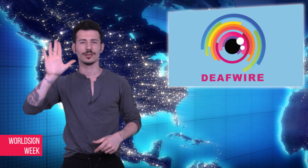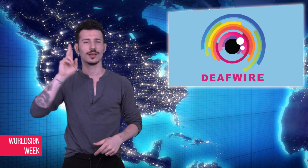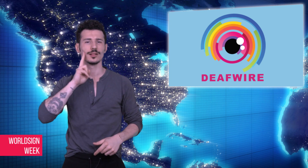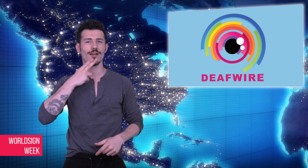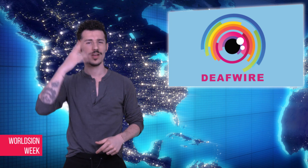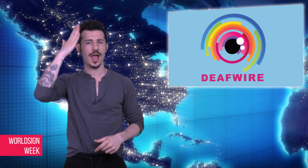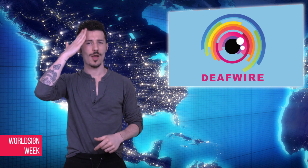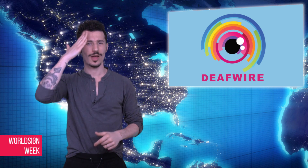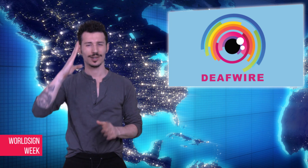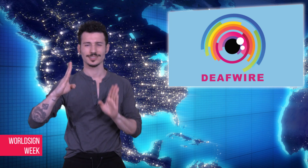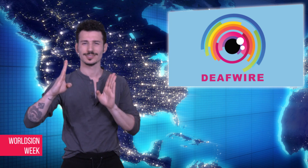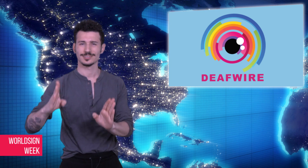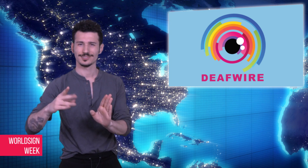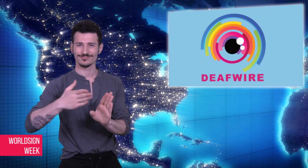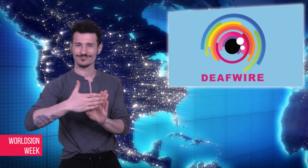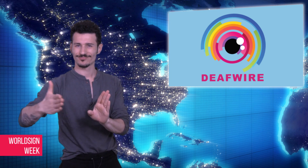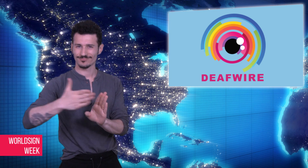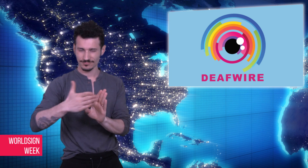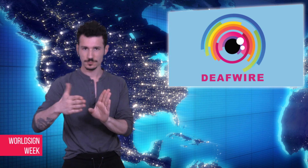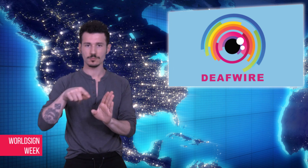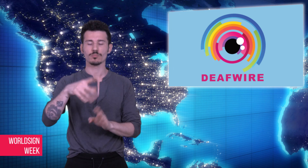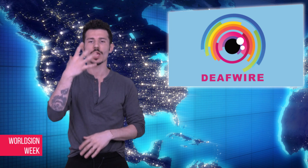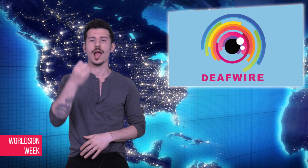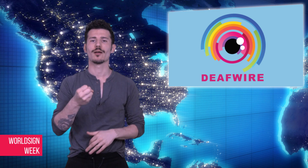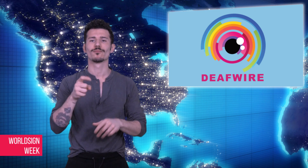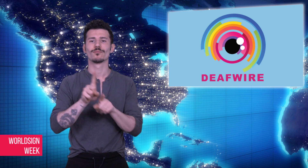Week. It is intended to raise